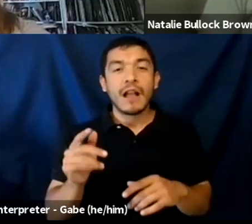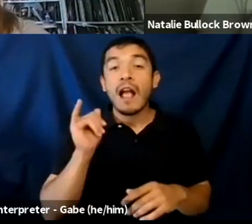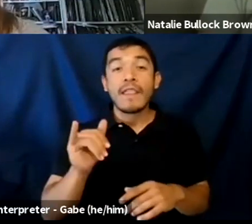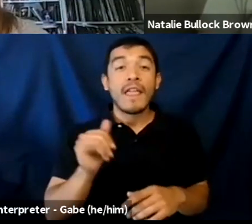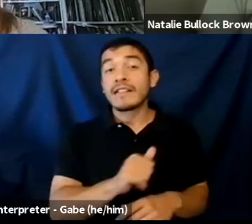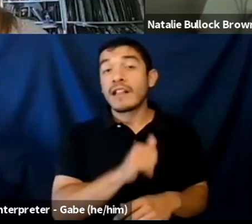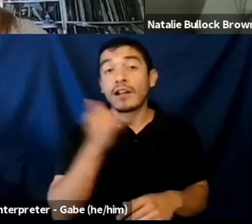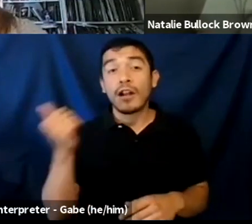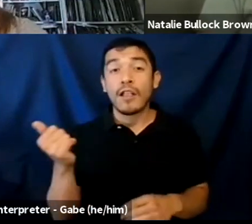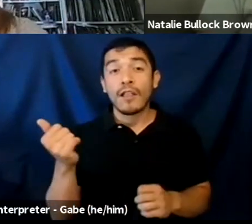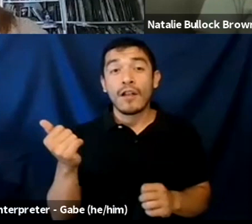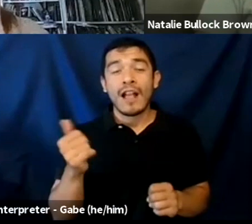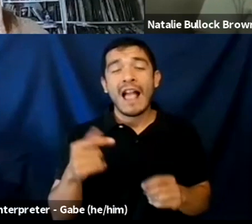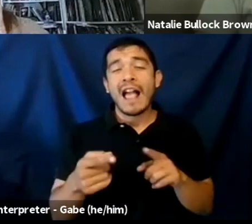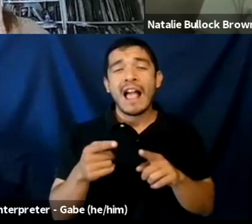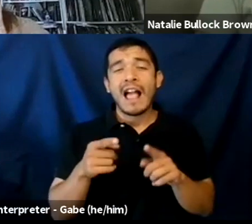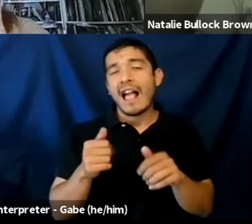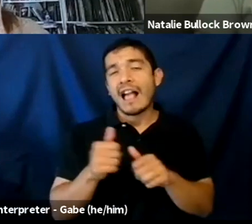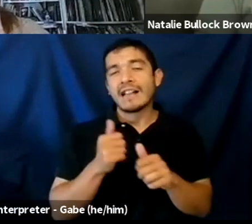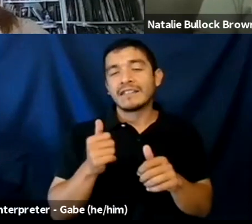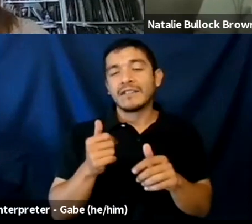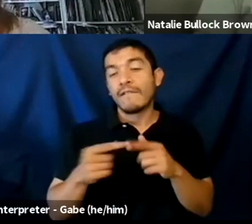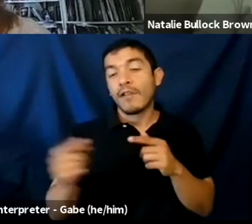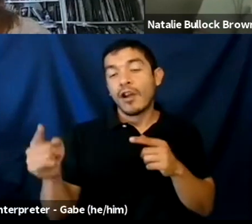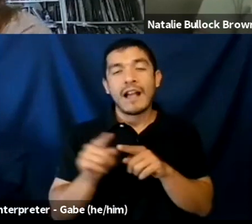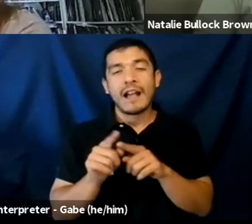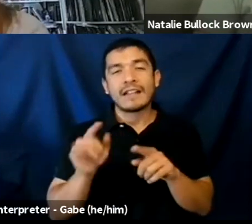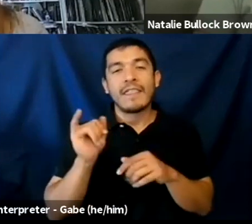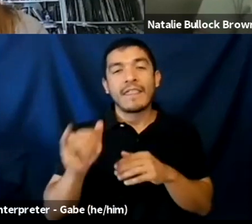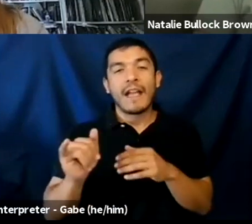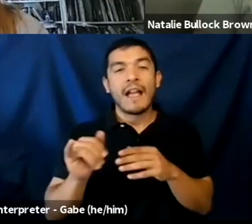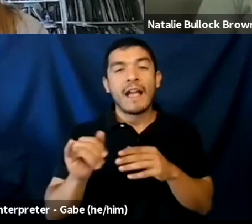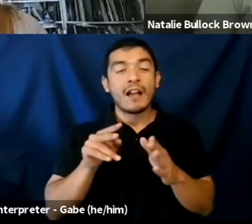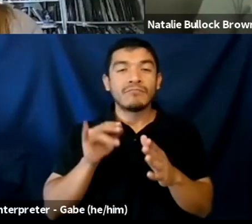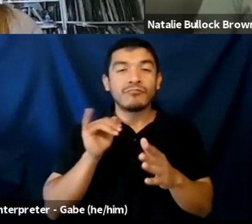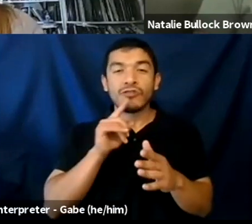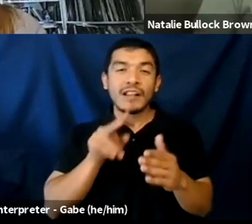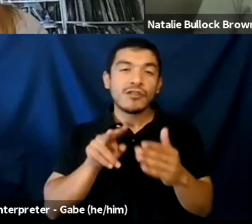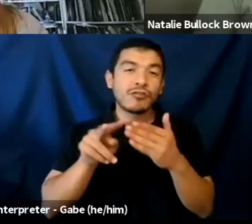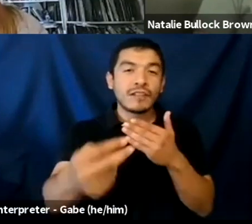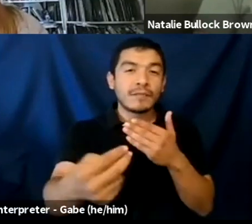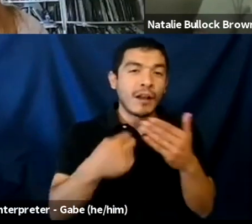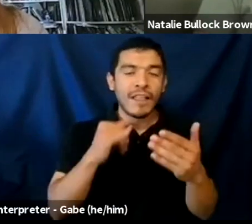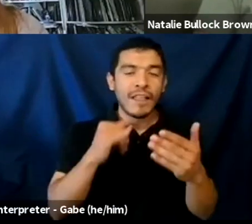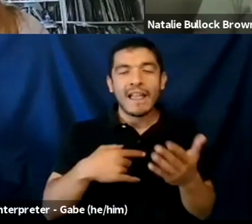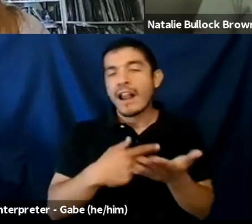as far as the transparency that I was talking about. And I just wanted to say, just on some of the comments earlier,